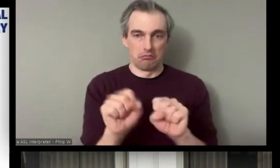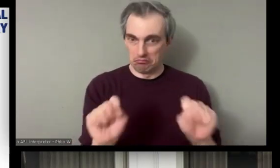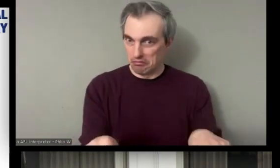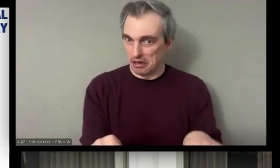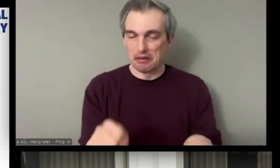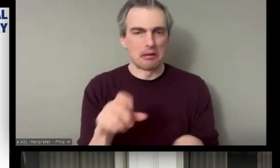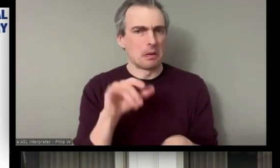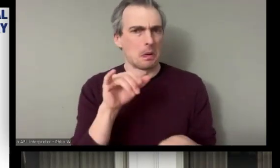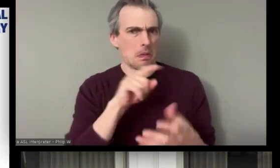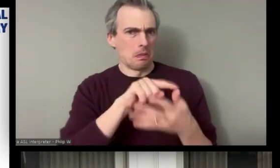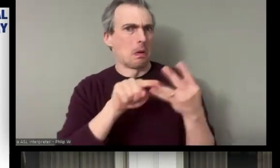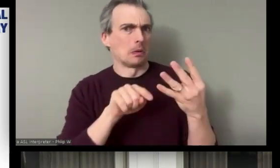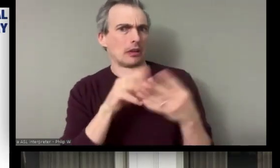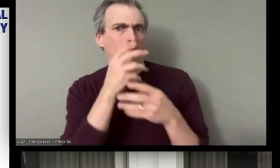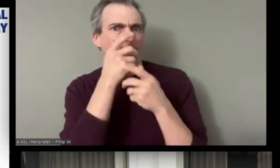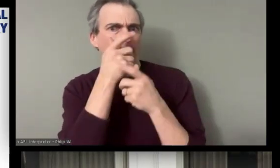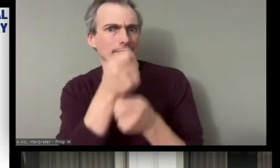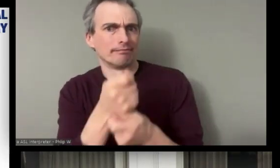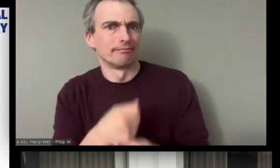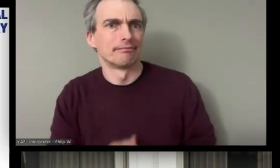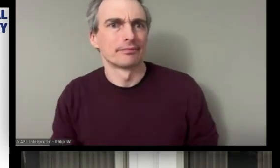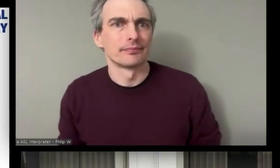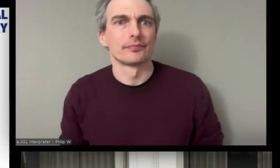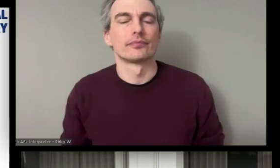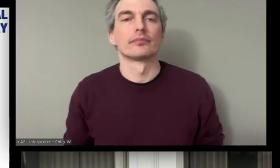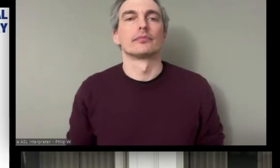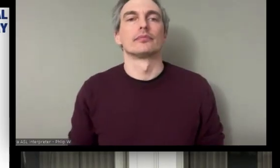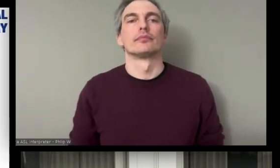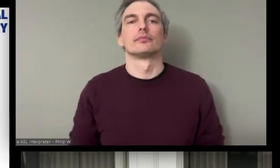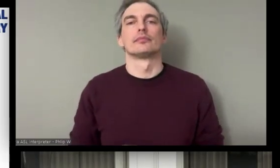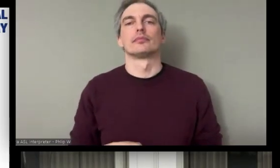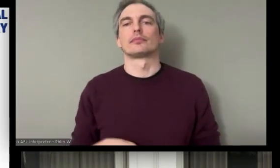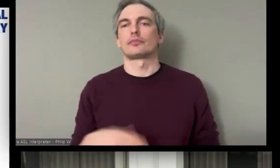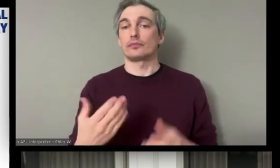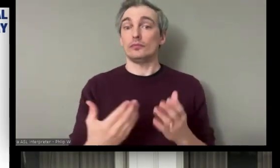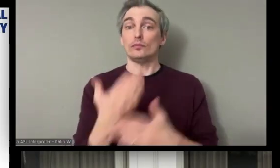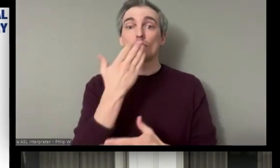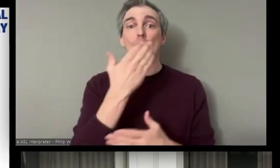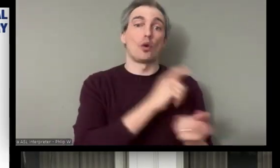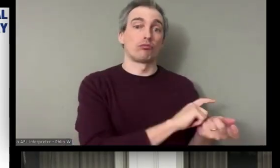A new advance that I noticed from 2026 is that Meta has this idea of